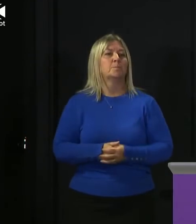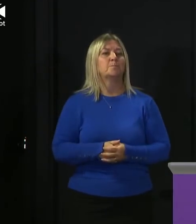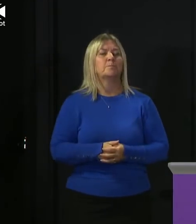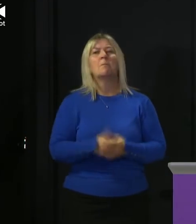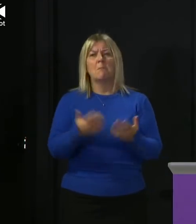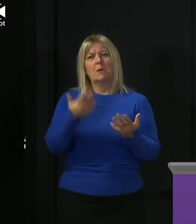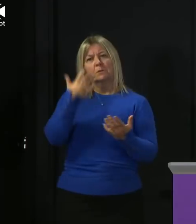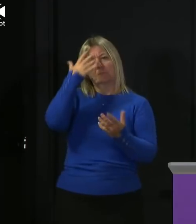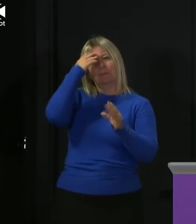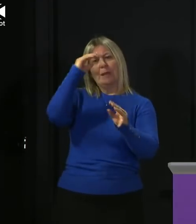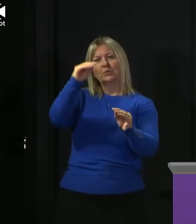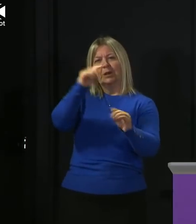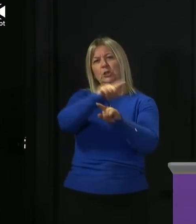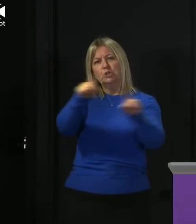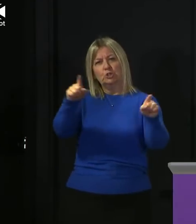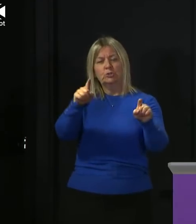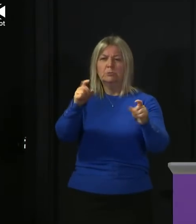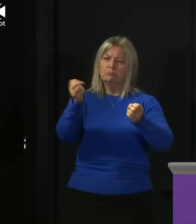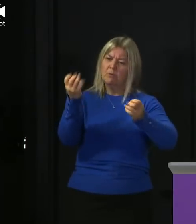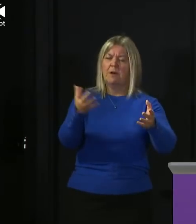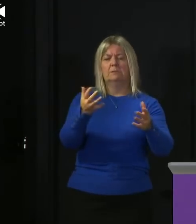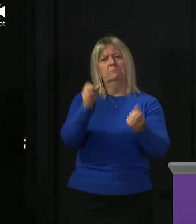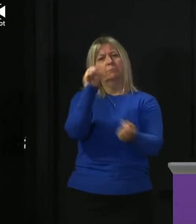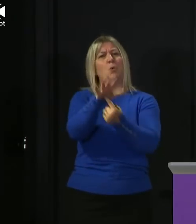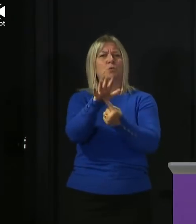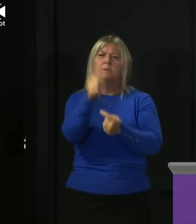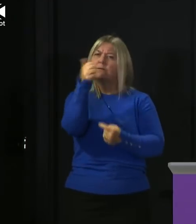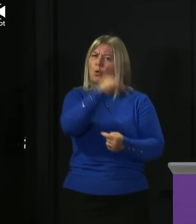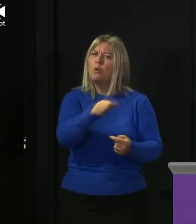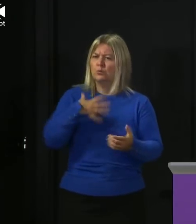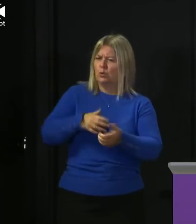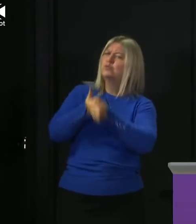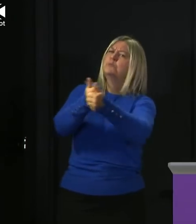education providers are important and of course we want to do everything we can to support them.